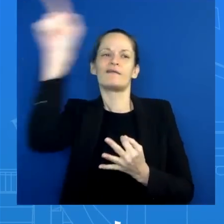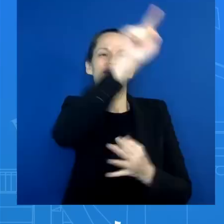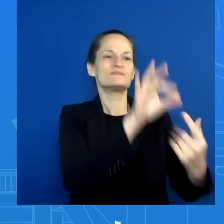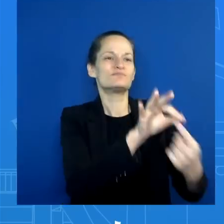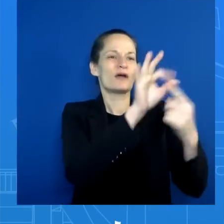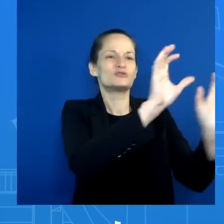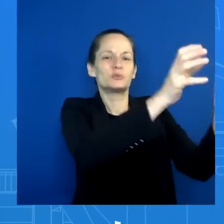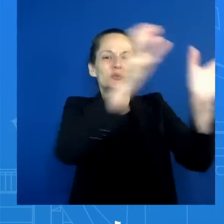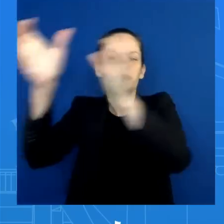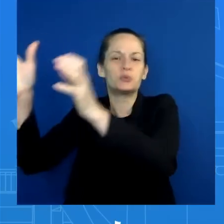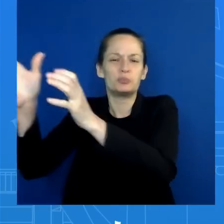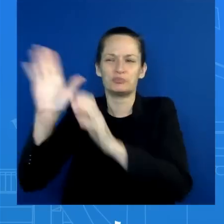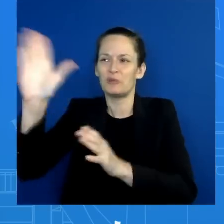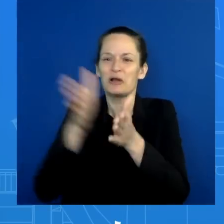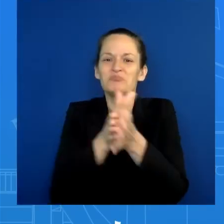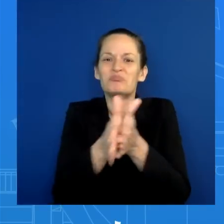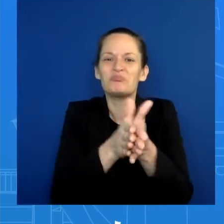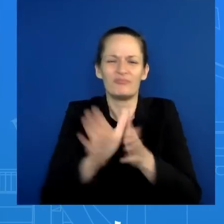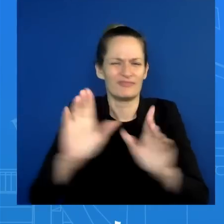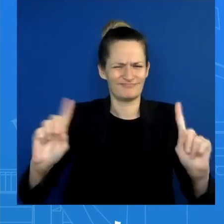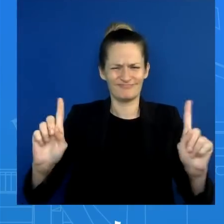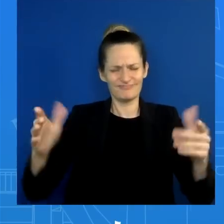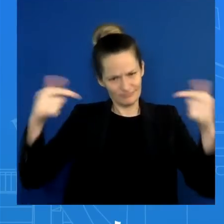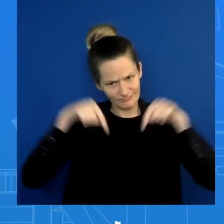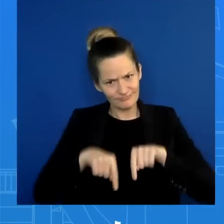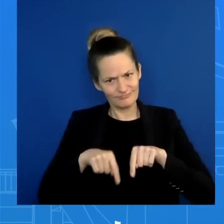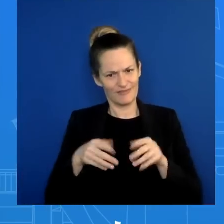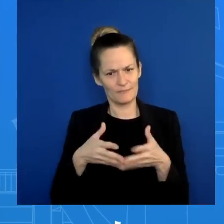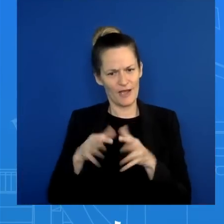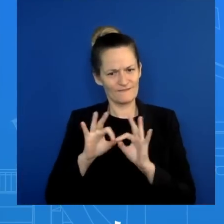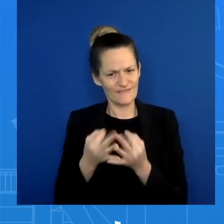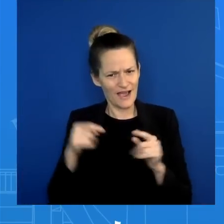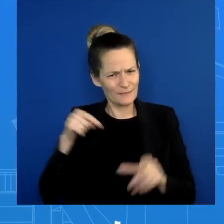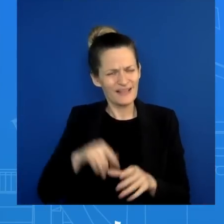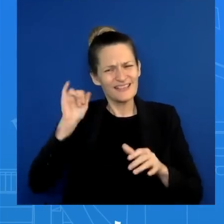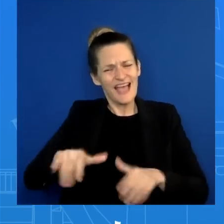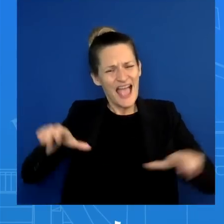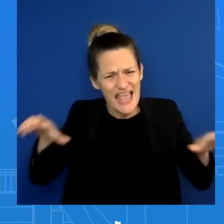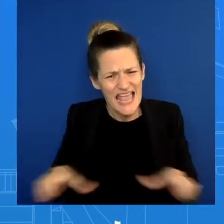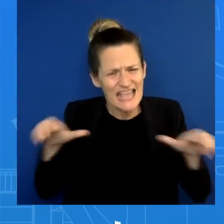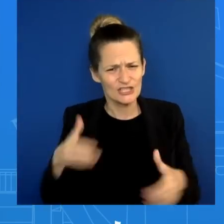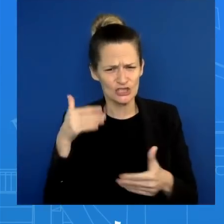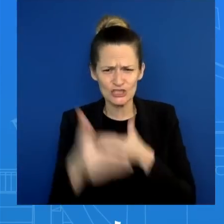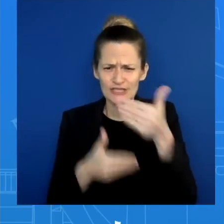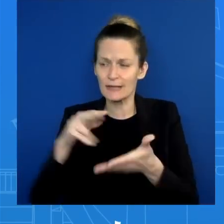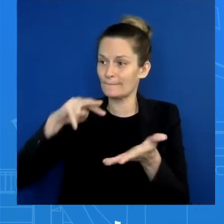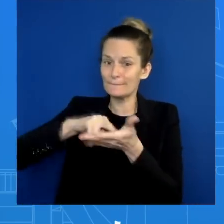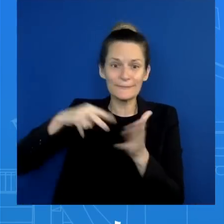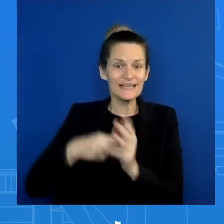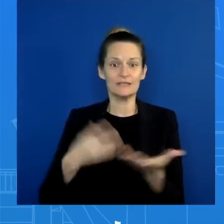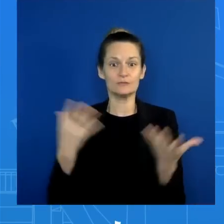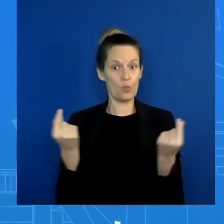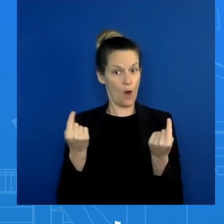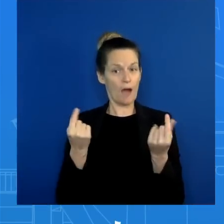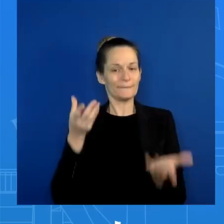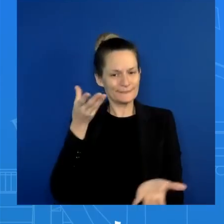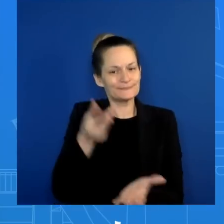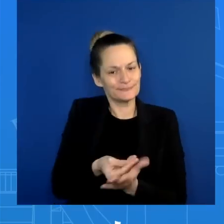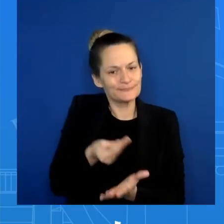into working people's pockets and frees thousands of families from crippling debt. That's what we're talking about.